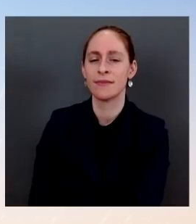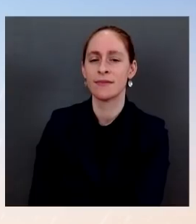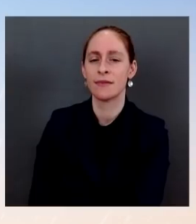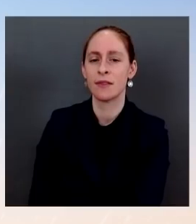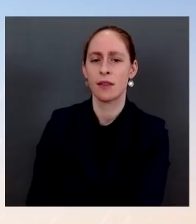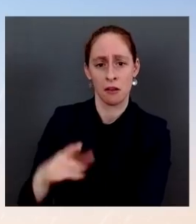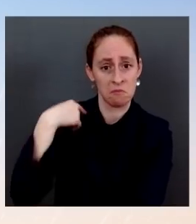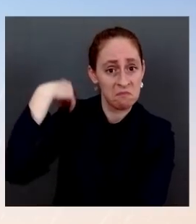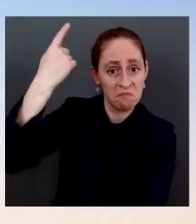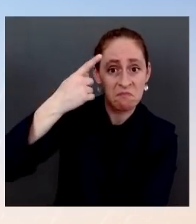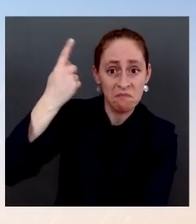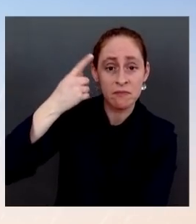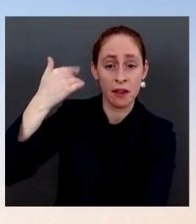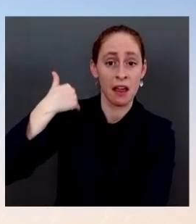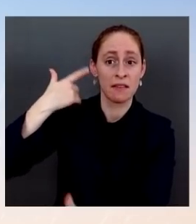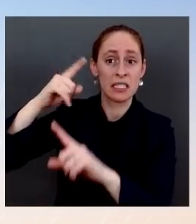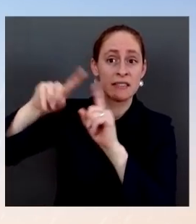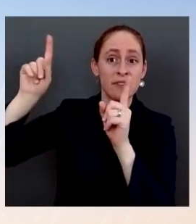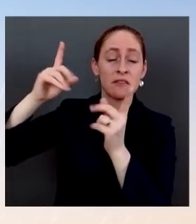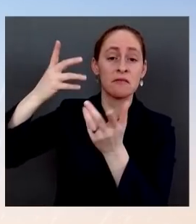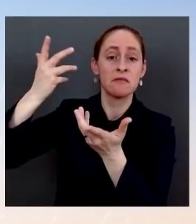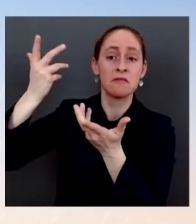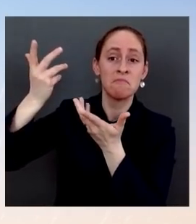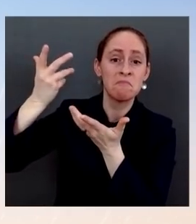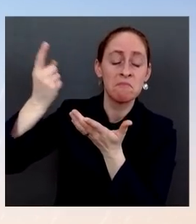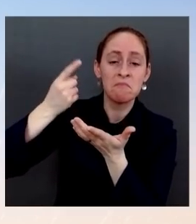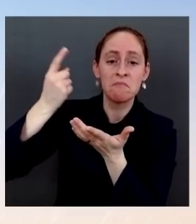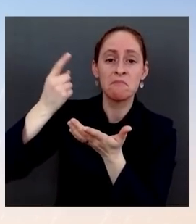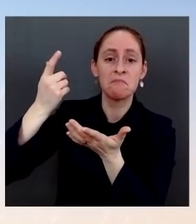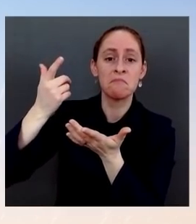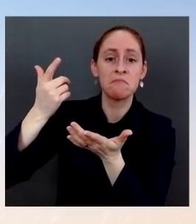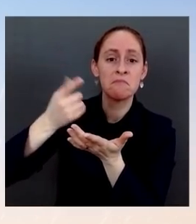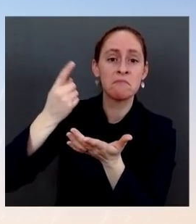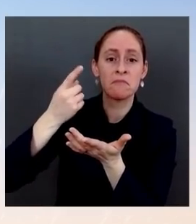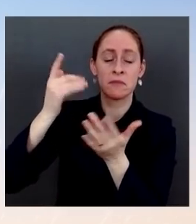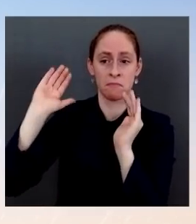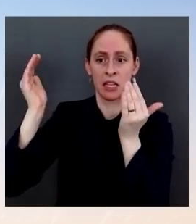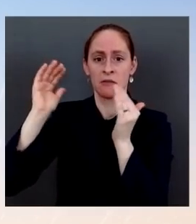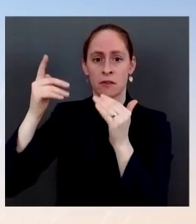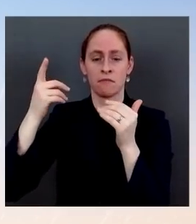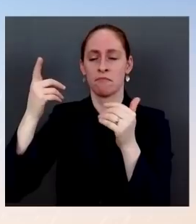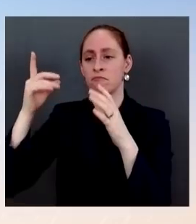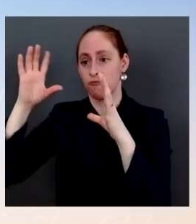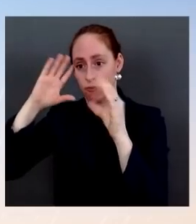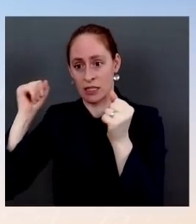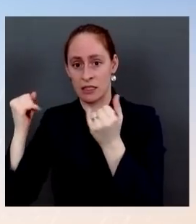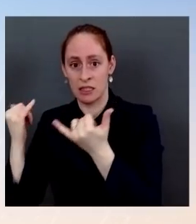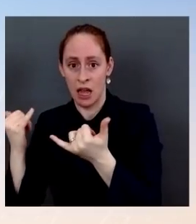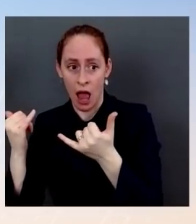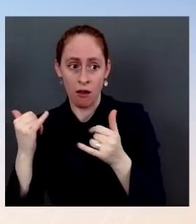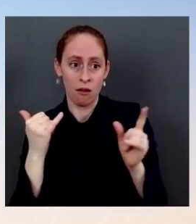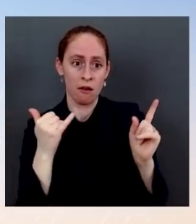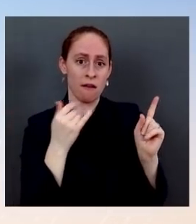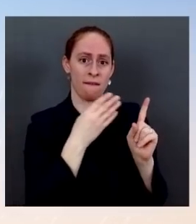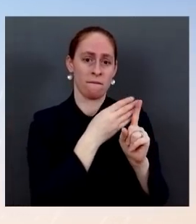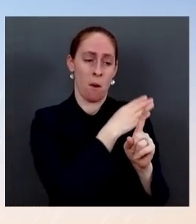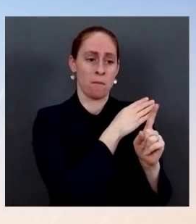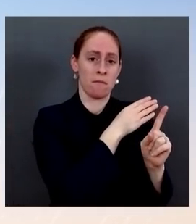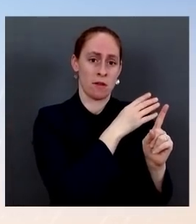that the former president got the booster. We're also grateful that he made clear in a recent interview that they're effective and they're safe.